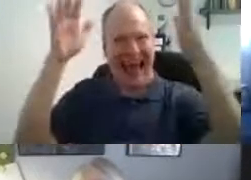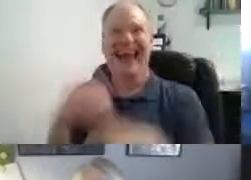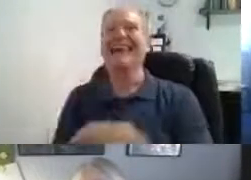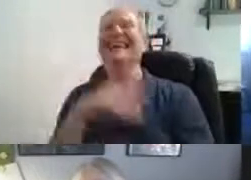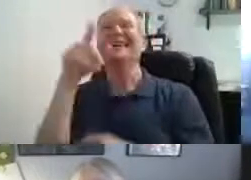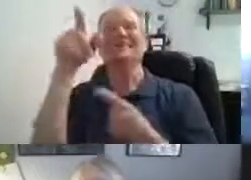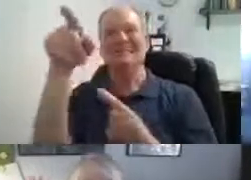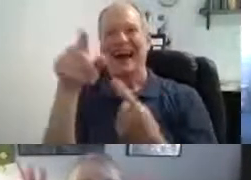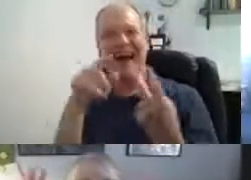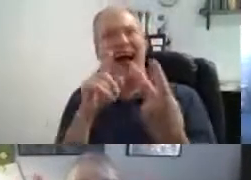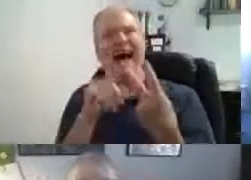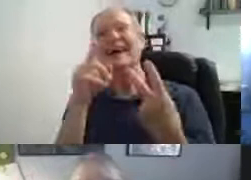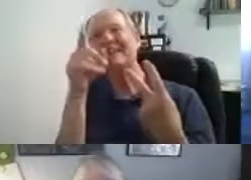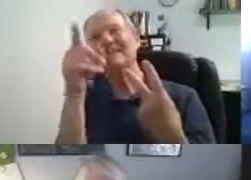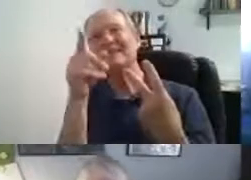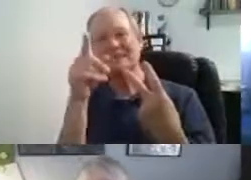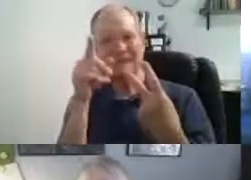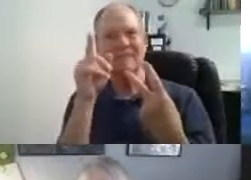(Staff applaud)